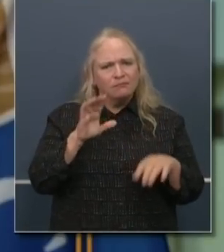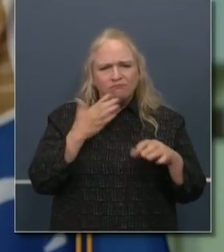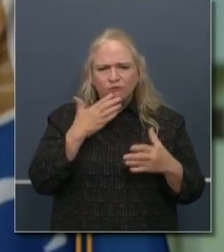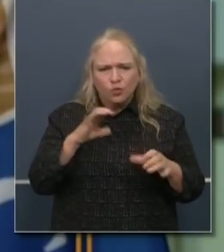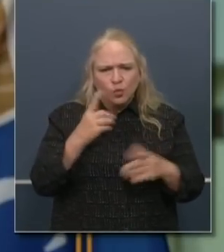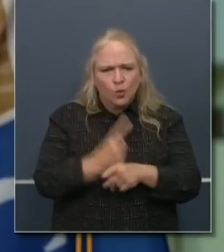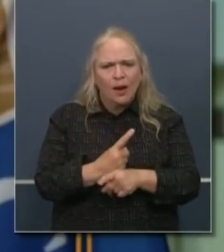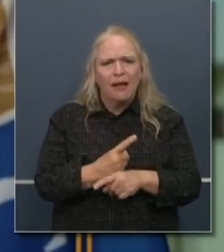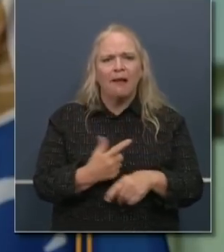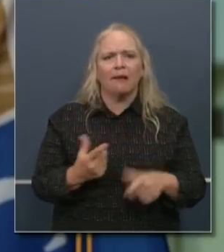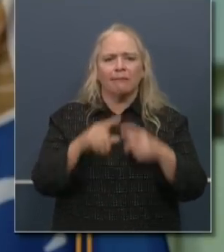ENFORCE THE MANDATE.